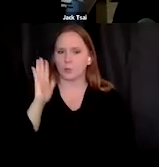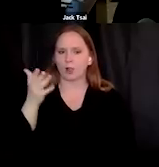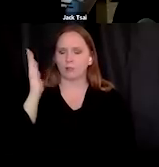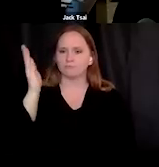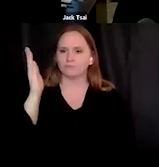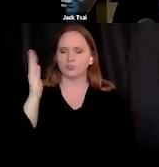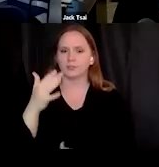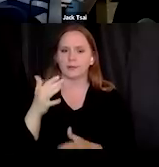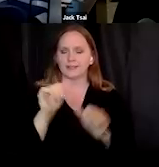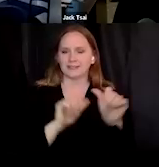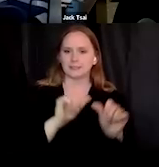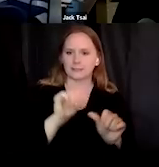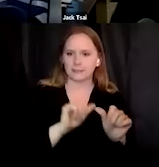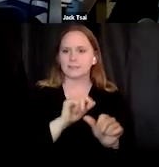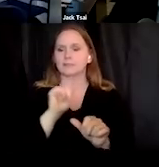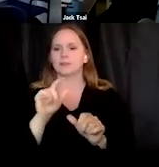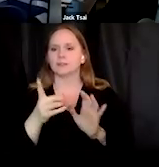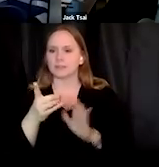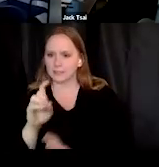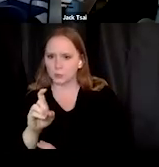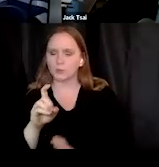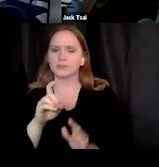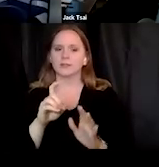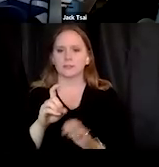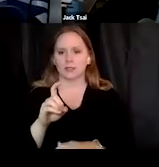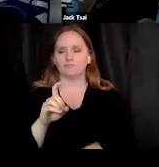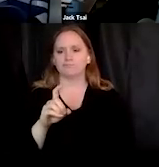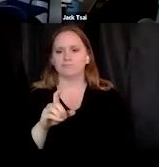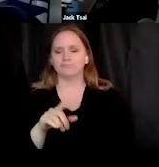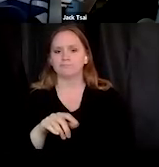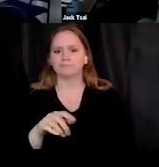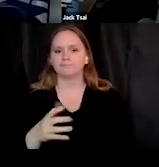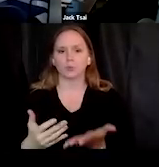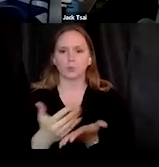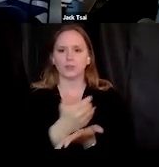diagnosis and prevalence of hoarding. And the speaker will be Dr. Astrea Greig.